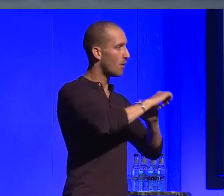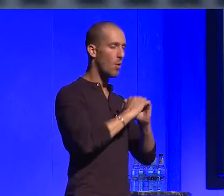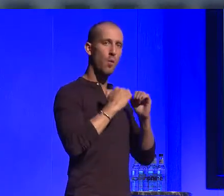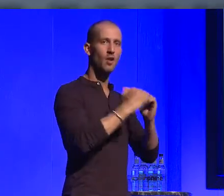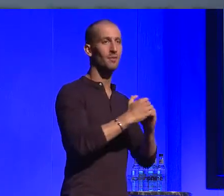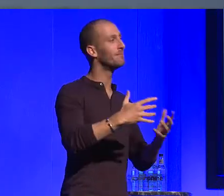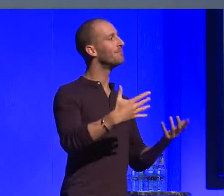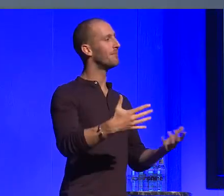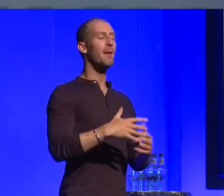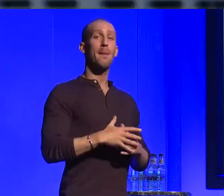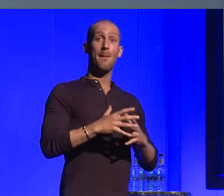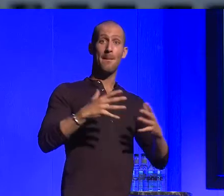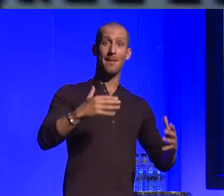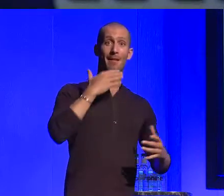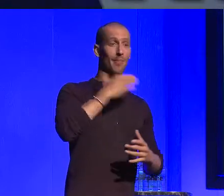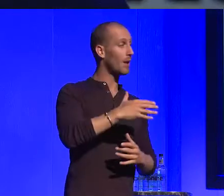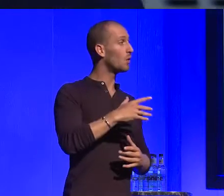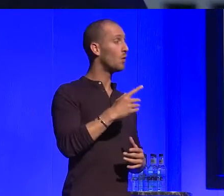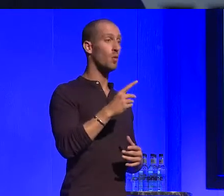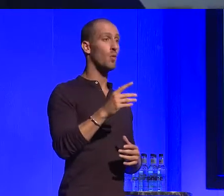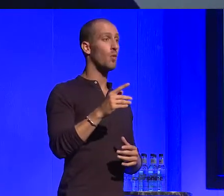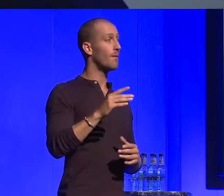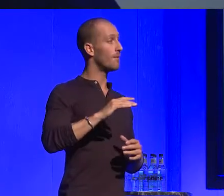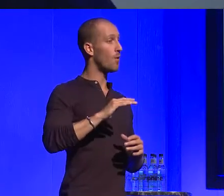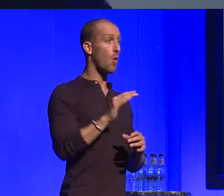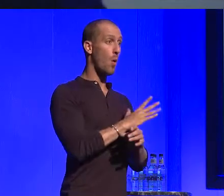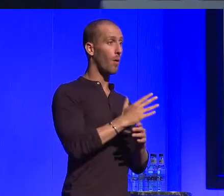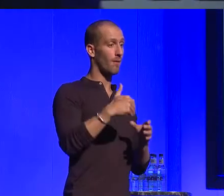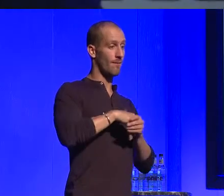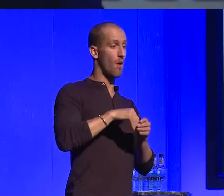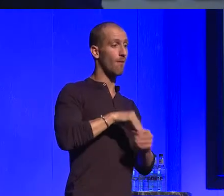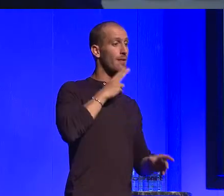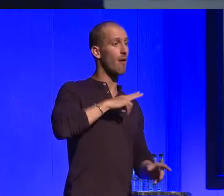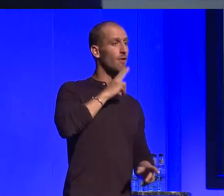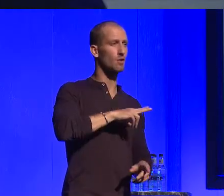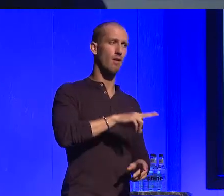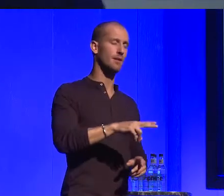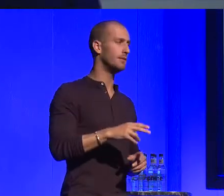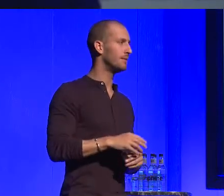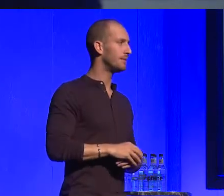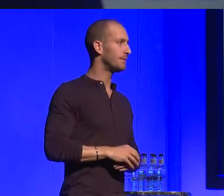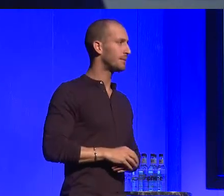It was an incredibly rich and diverse set of views.